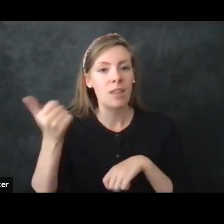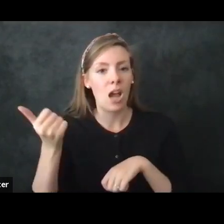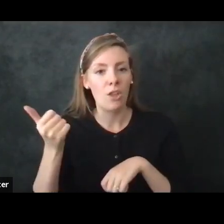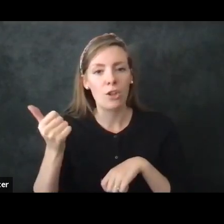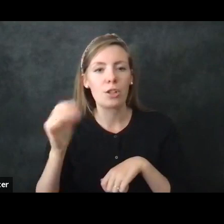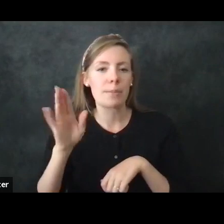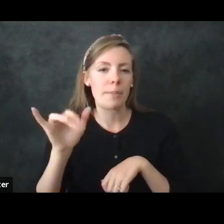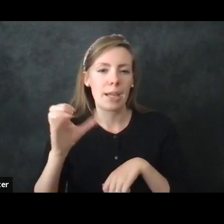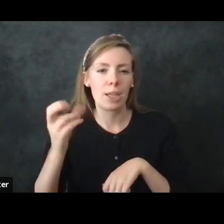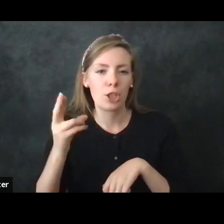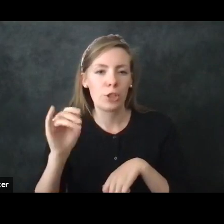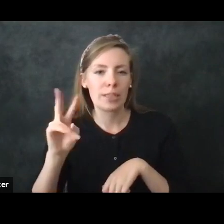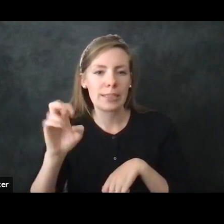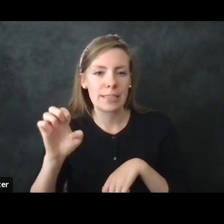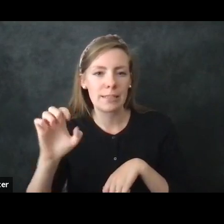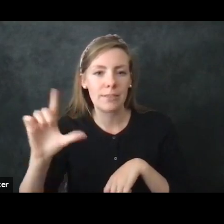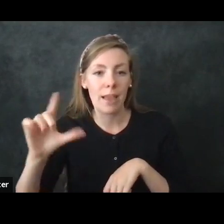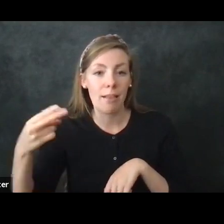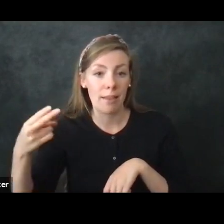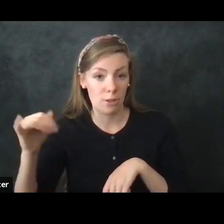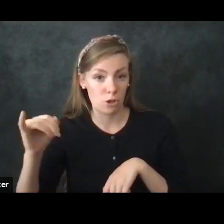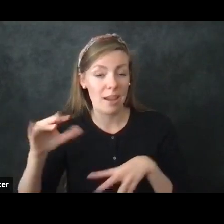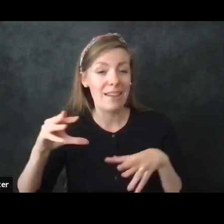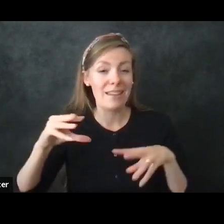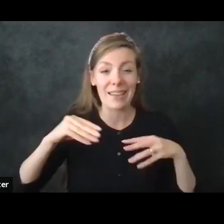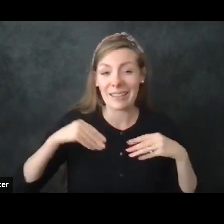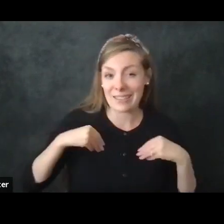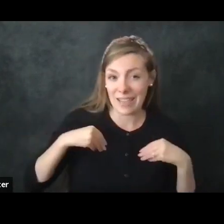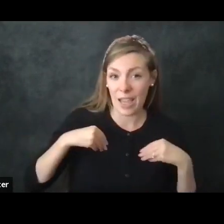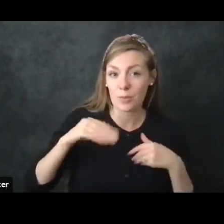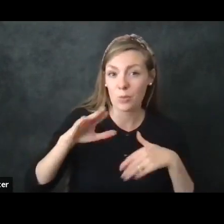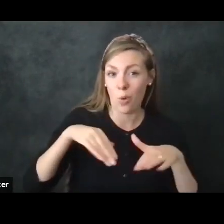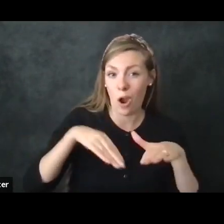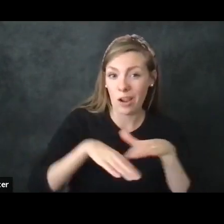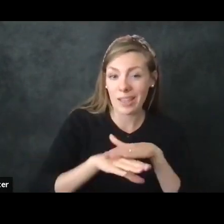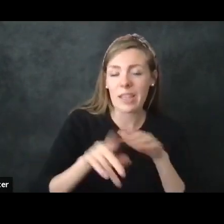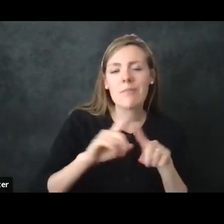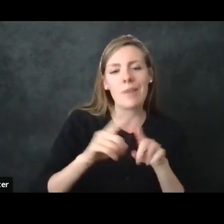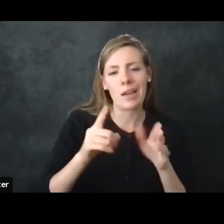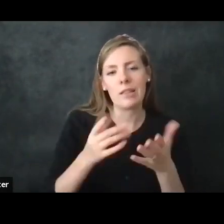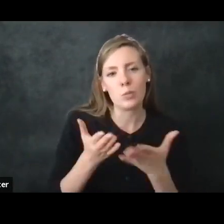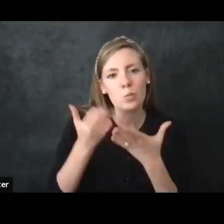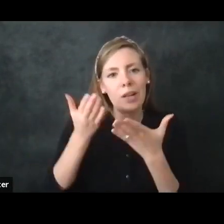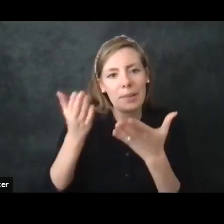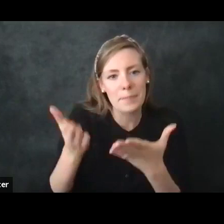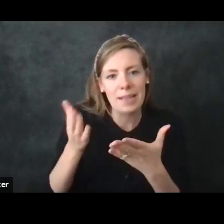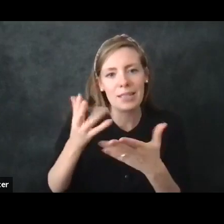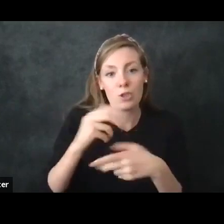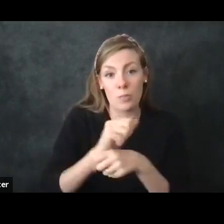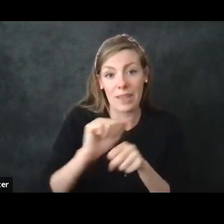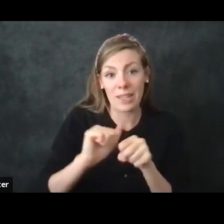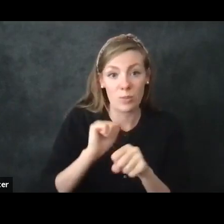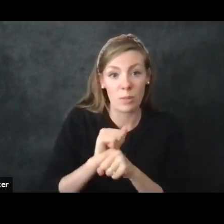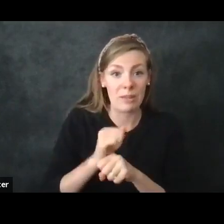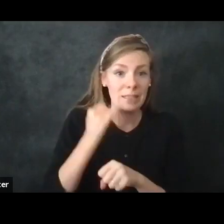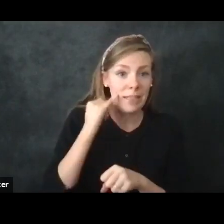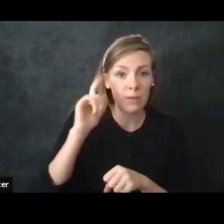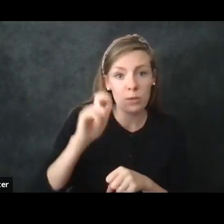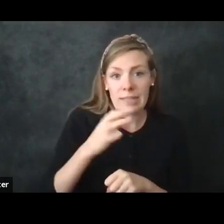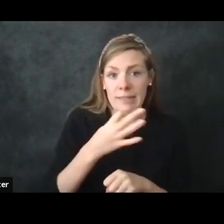and Hi, accept walk ins, but it's highly recommended that you get an appointment. If you need expert help to navigate your